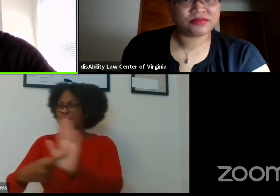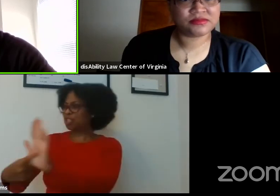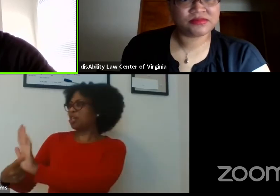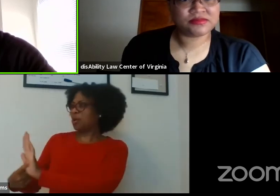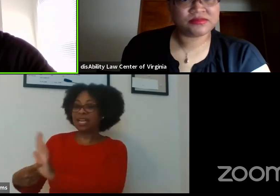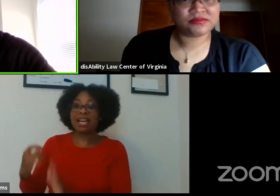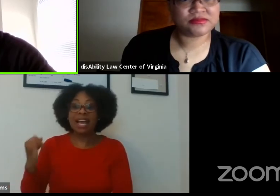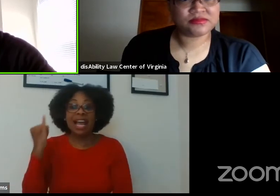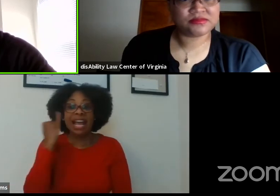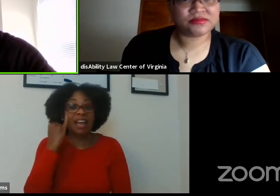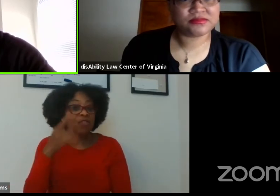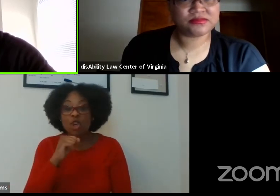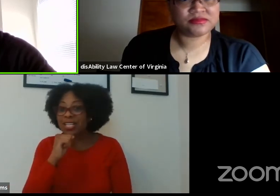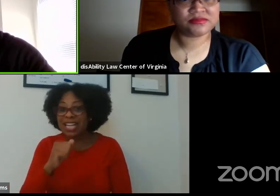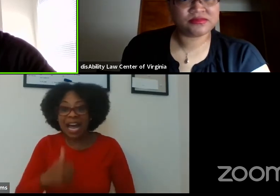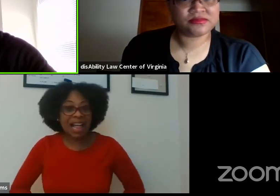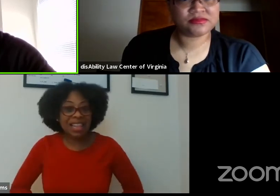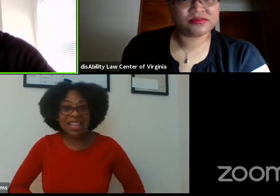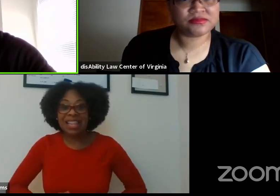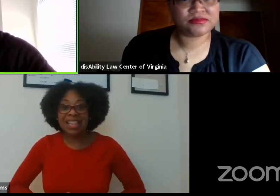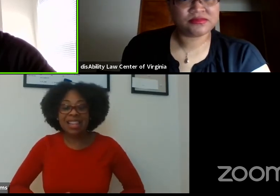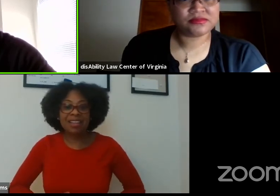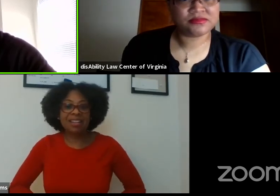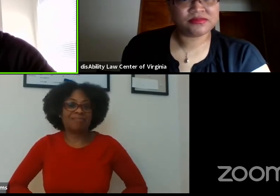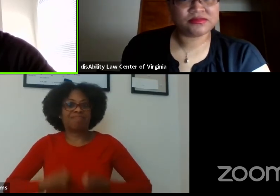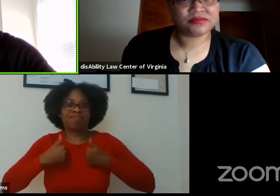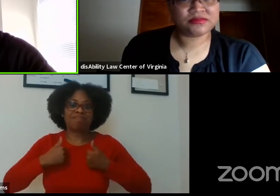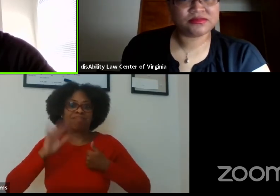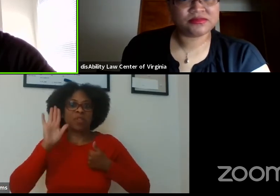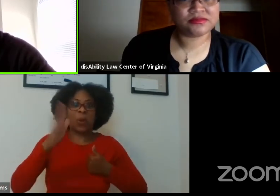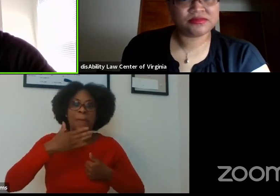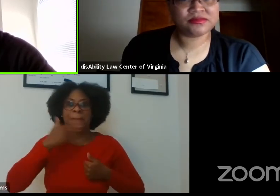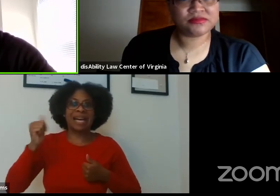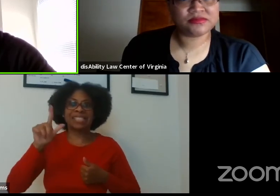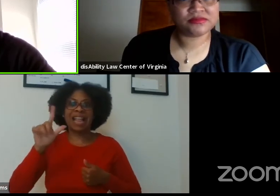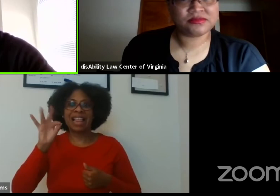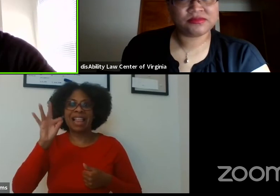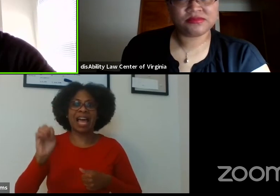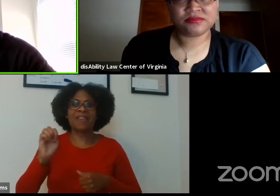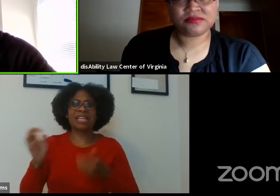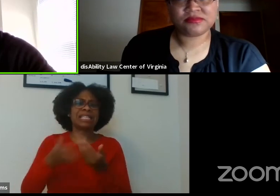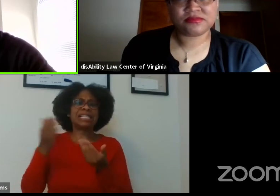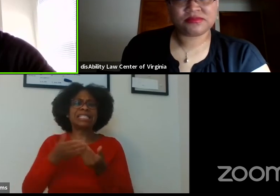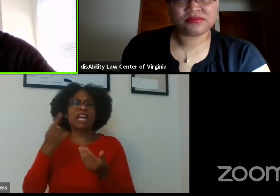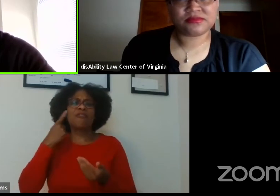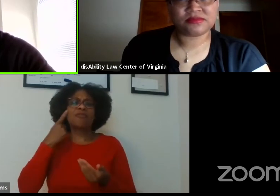not living your best -- being your best self, it's easy for people to define you. You need to define yourself.